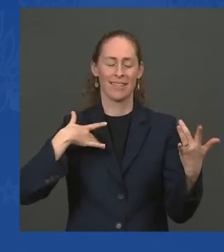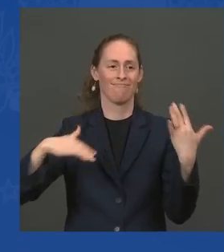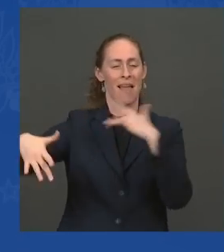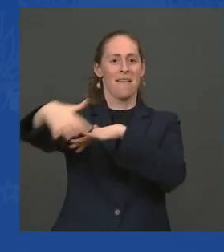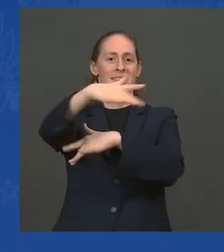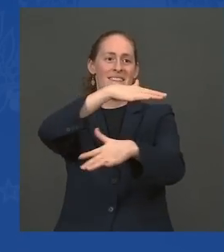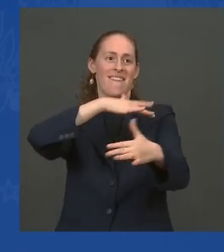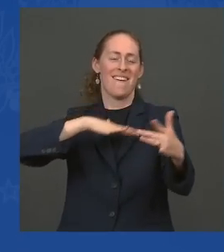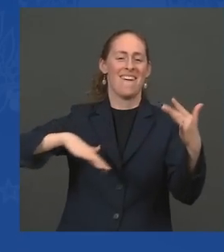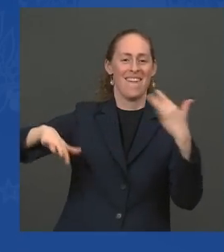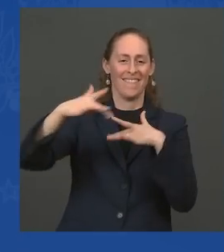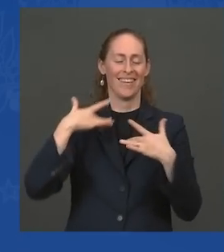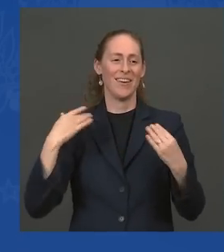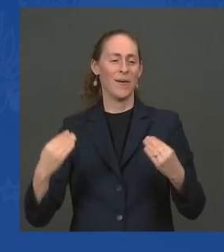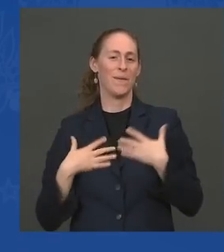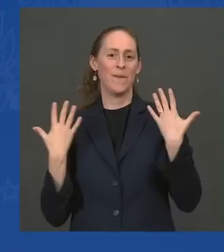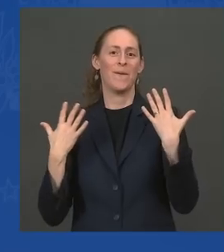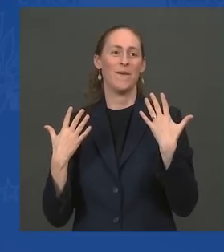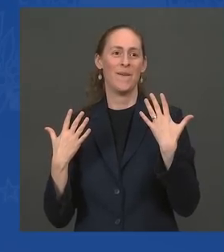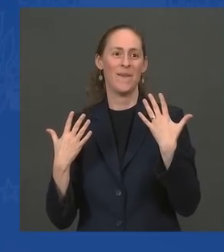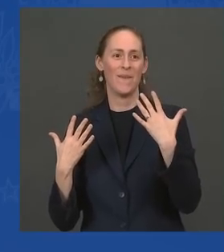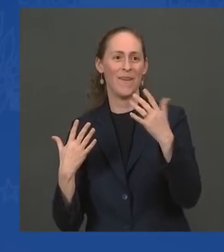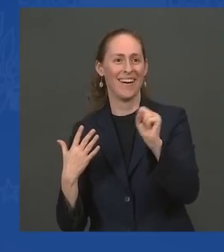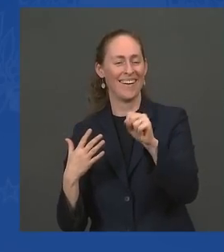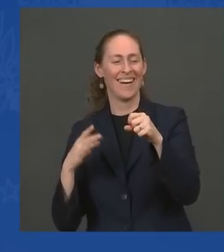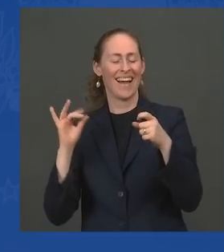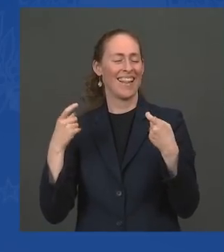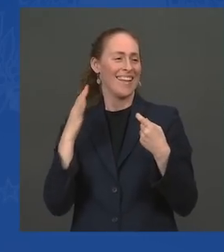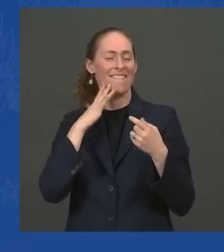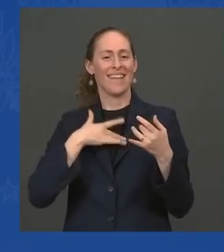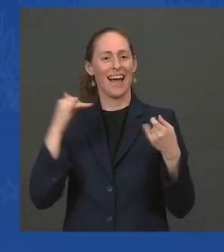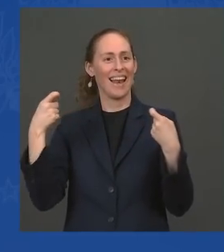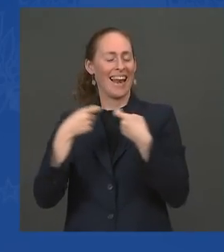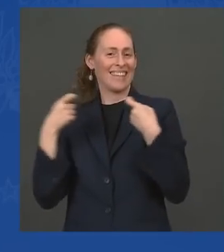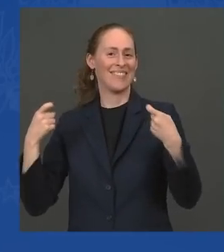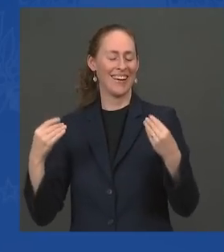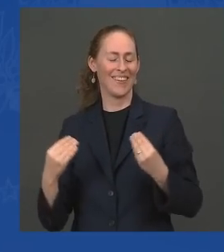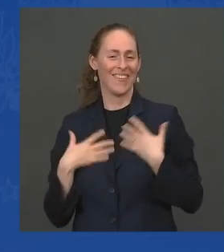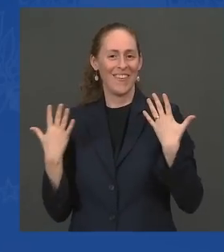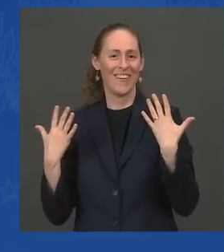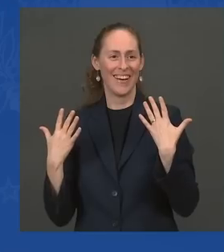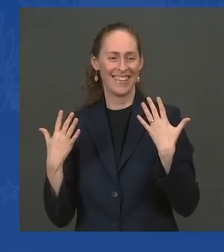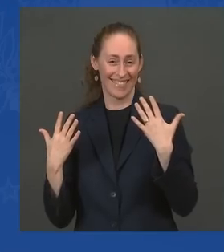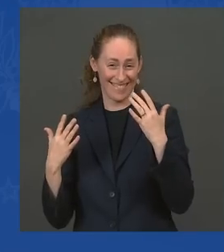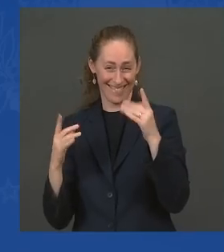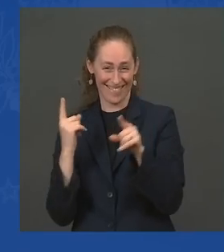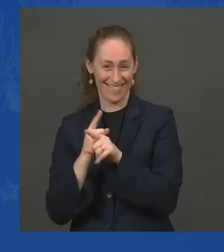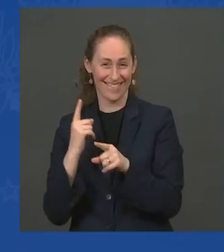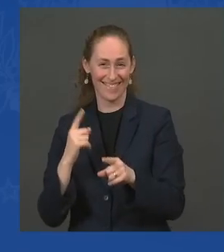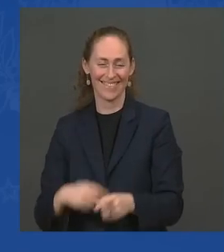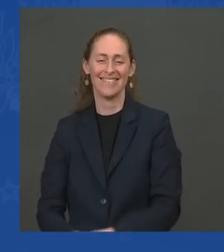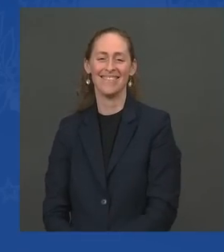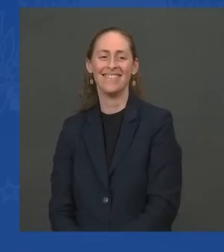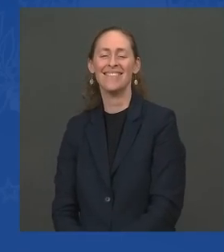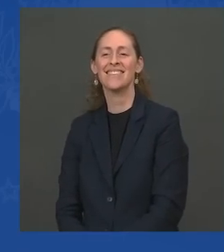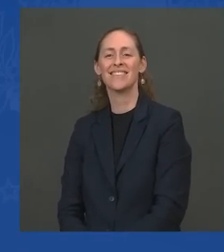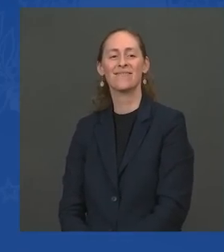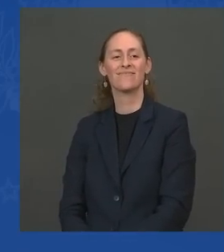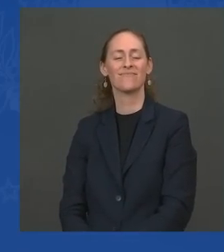Aha, had to. I am thrilled on behalf of the membership